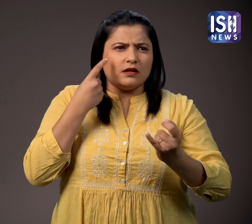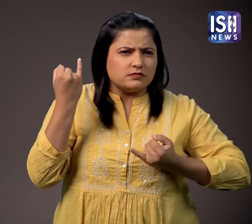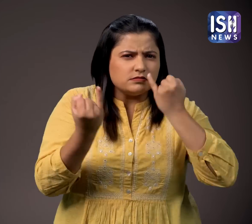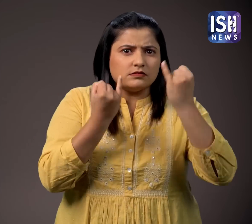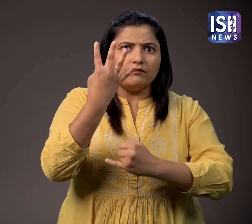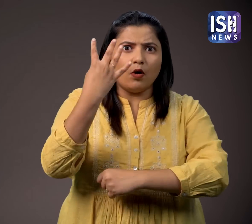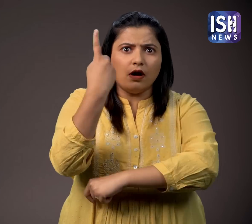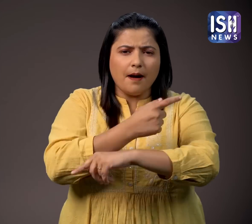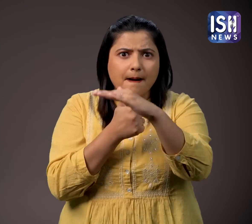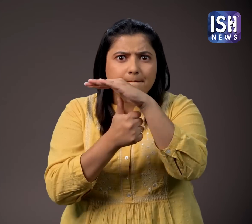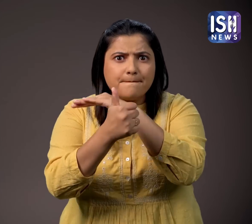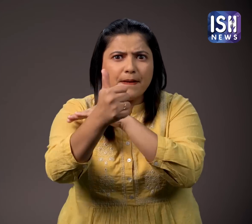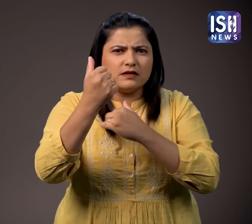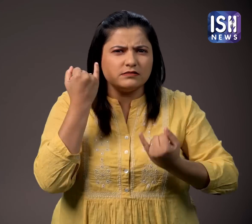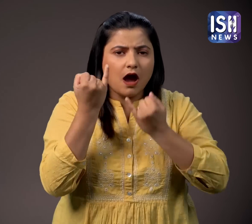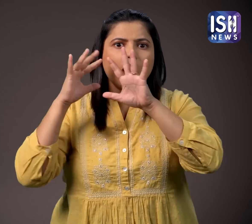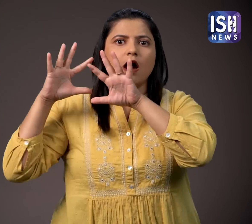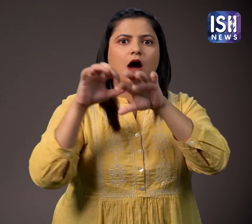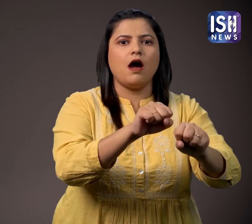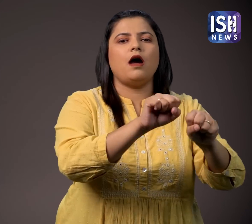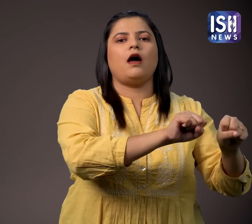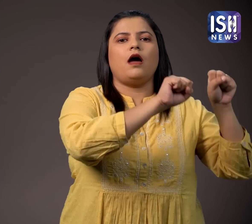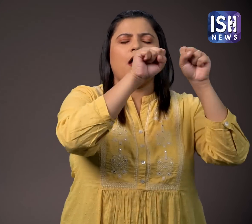After about 4 days of hiding, the man was caught.